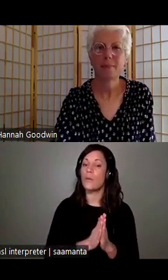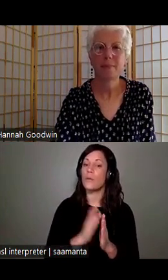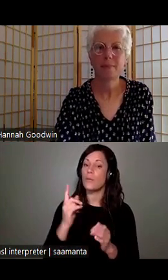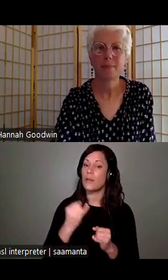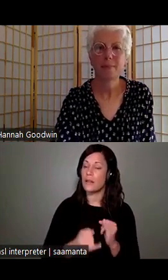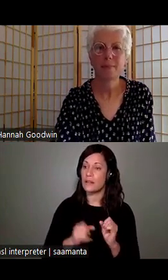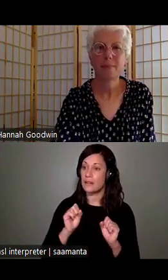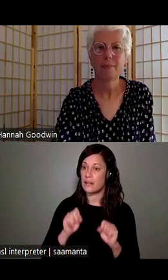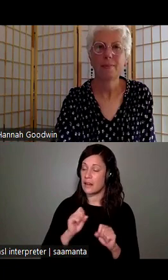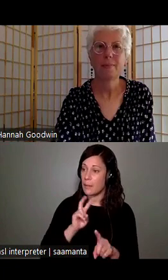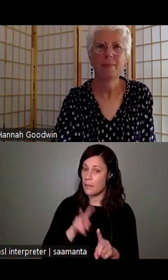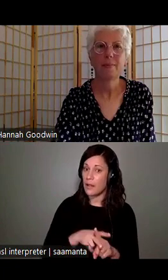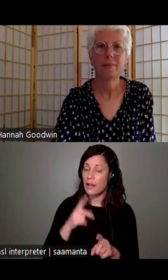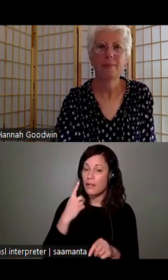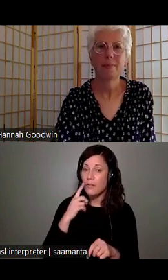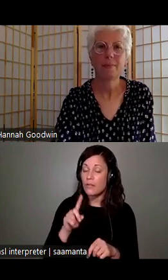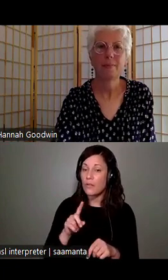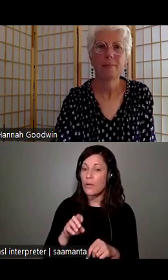Can we apply for ED at LEAD as well?